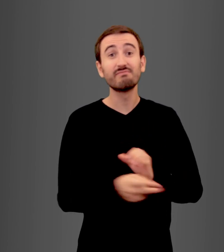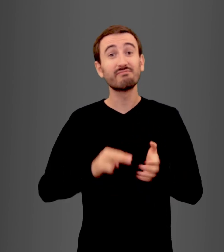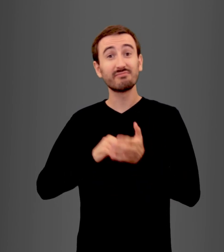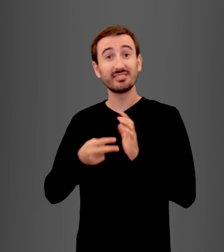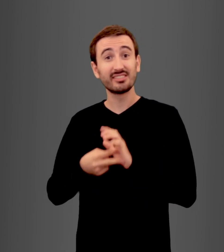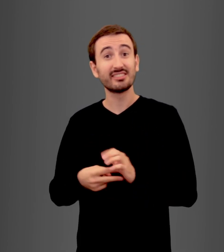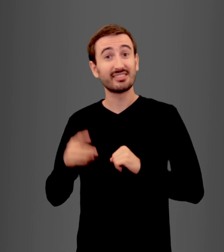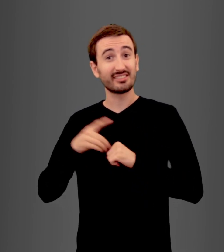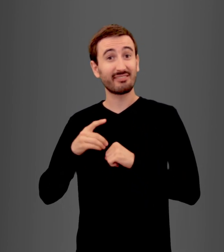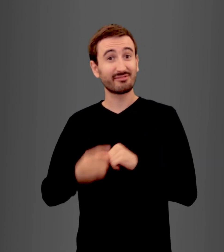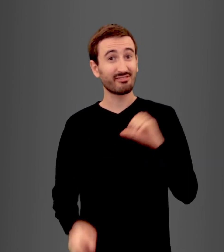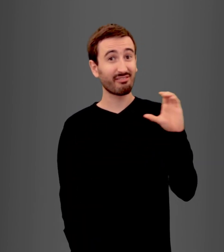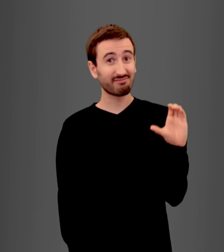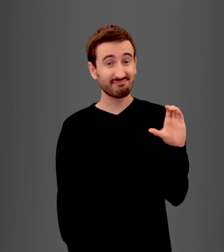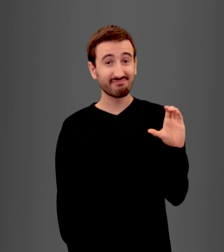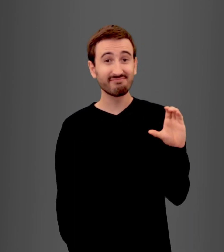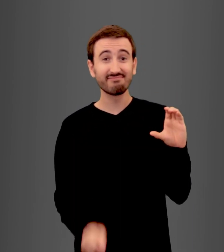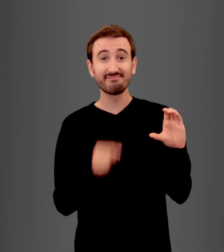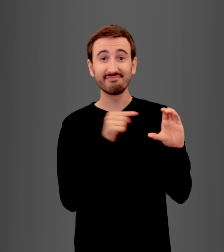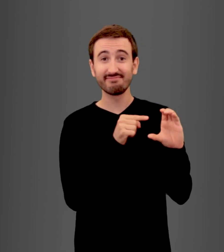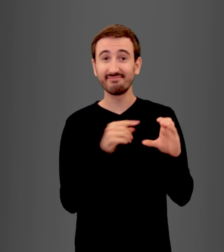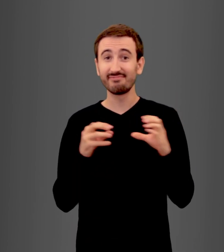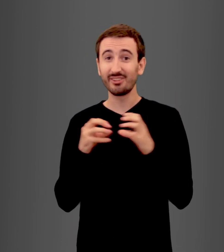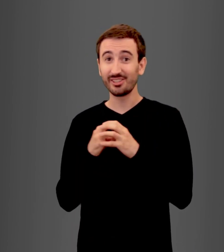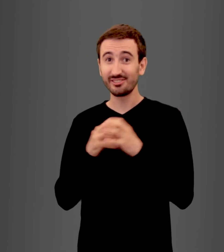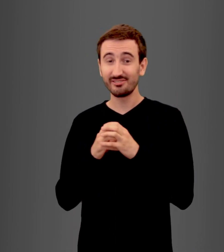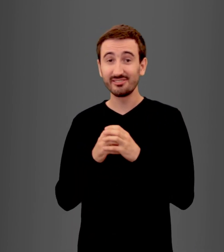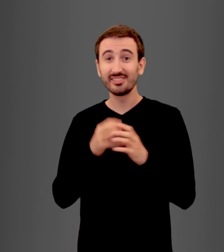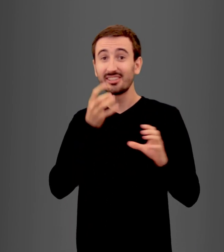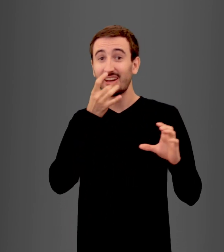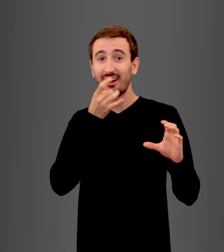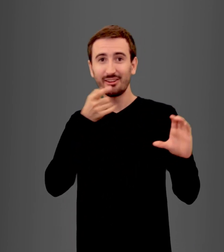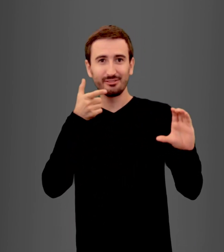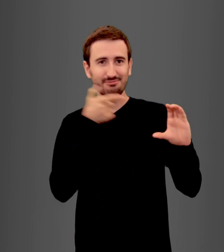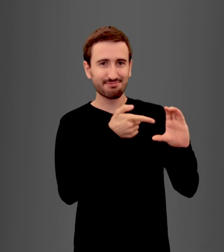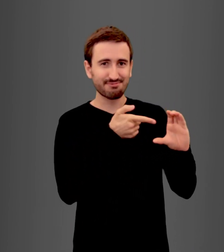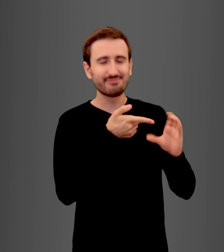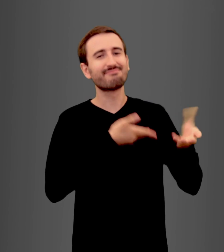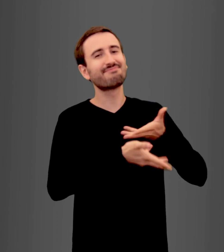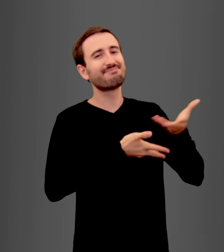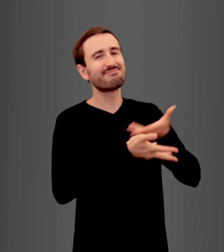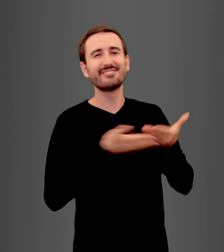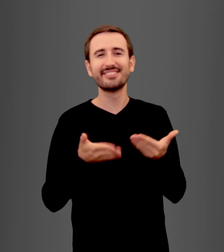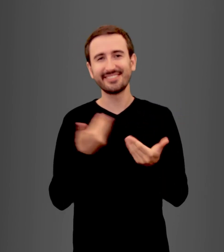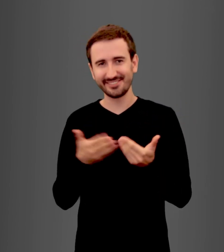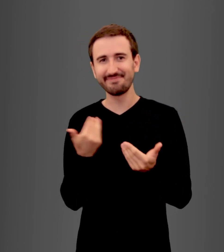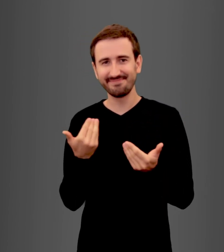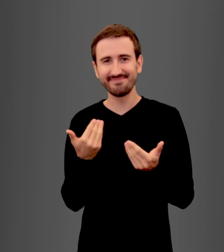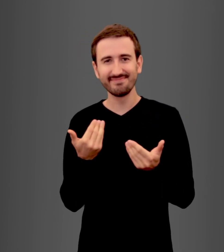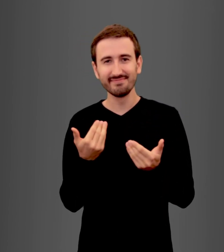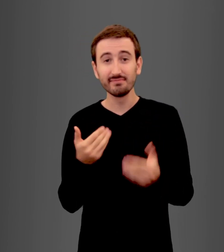This means we can easily access a color center within a diamond by shining light on it.